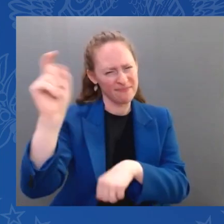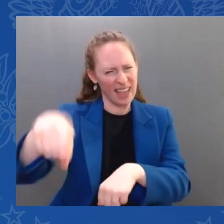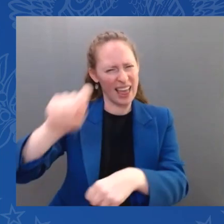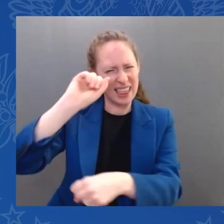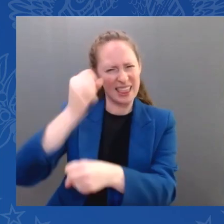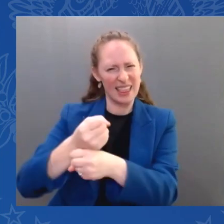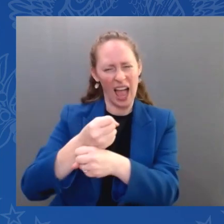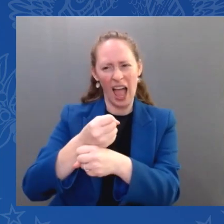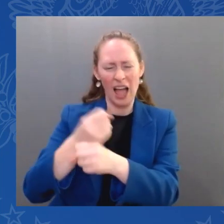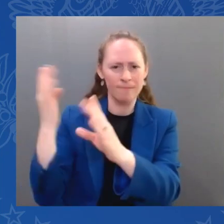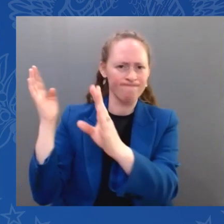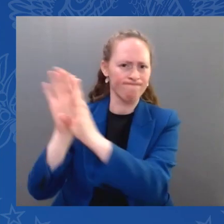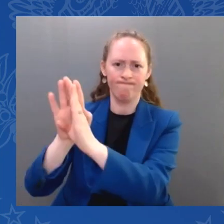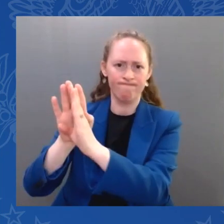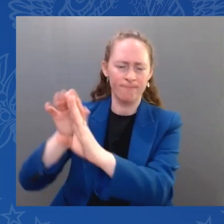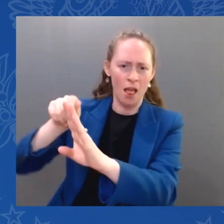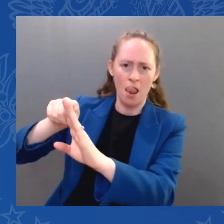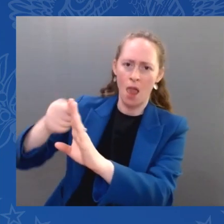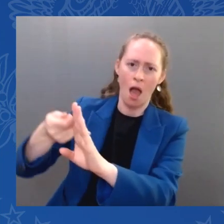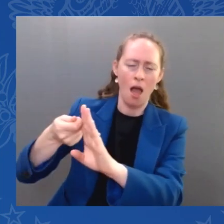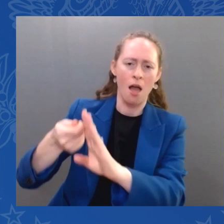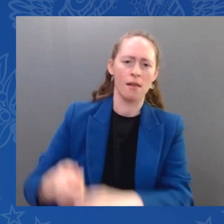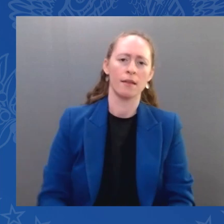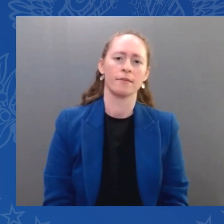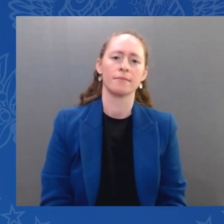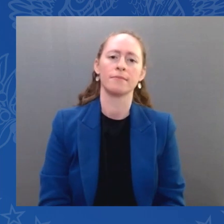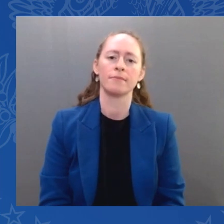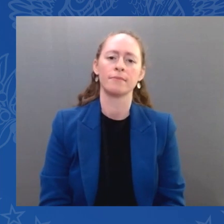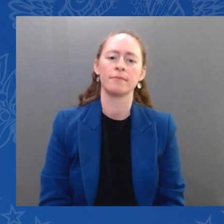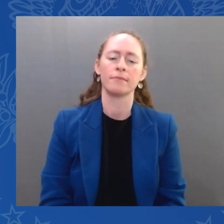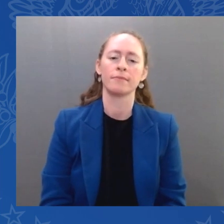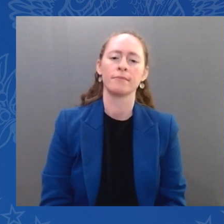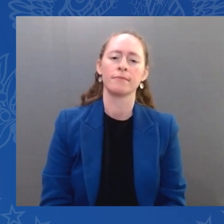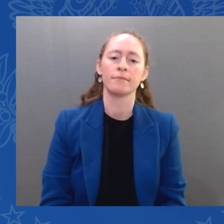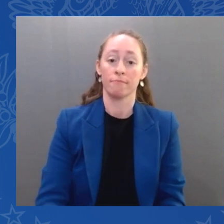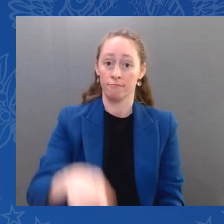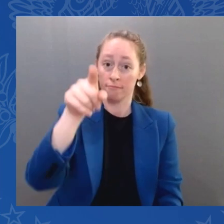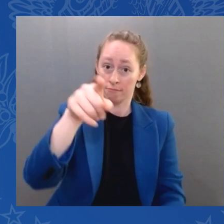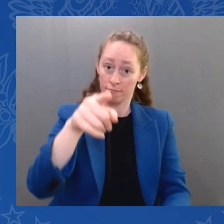Responsible gun owners agree: No one else should have access to it, so lock it up, have trigger locks.